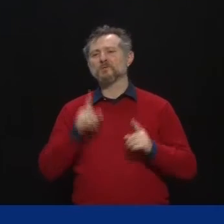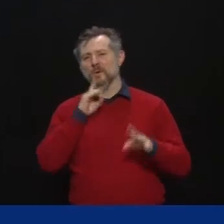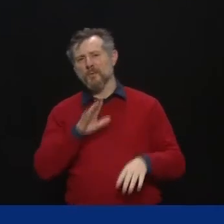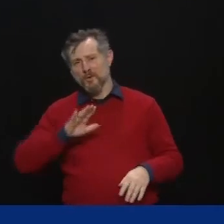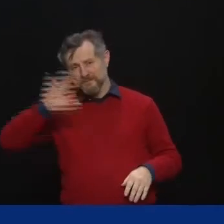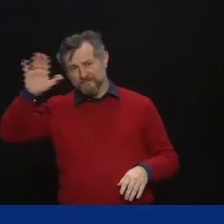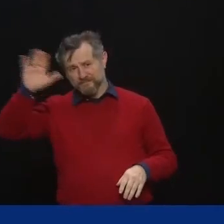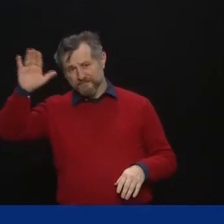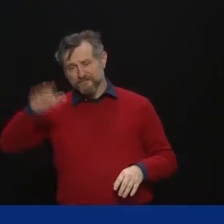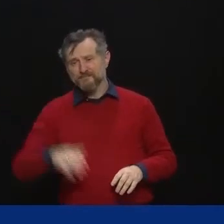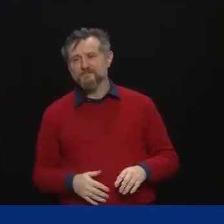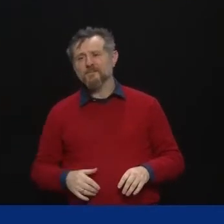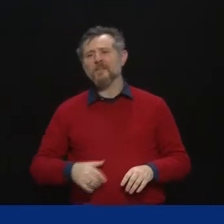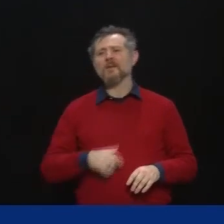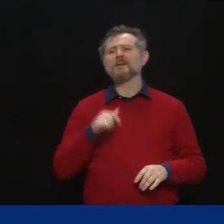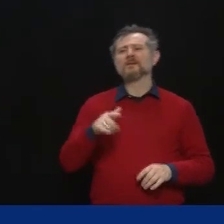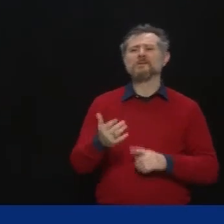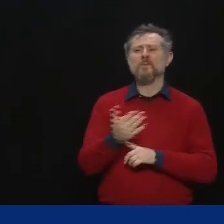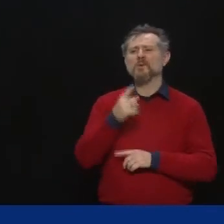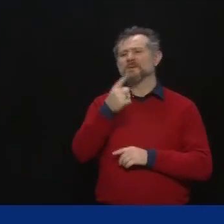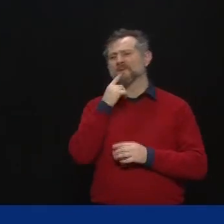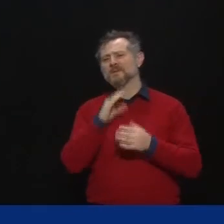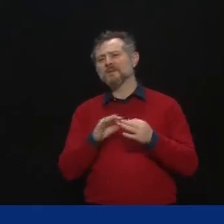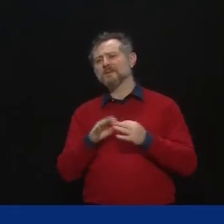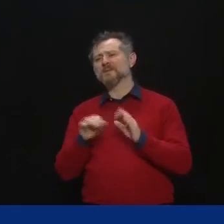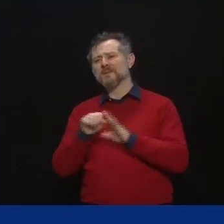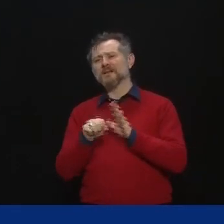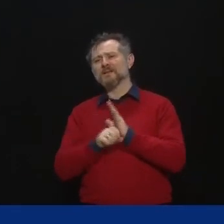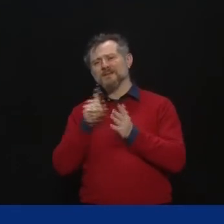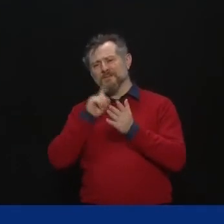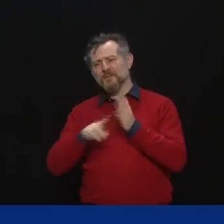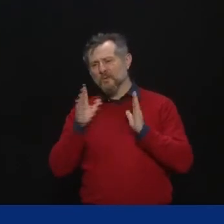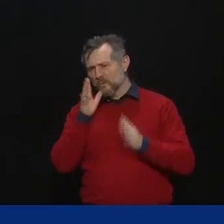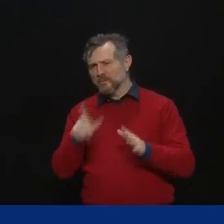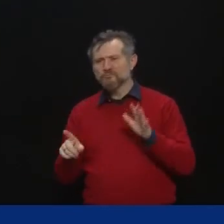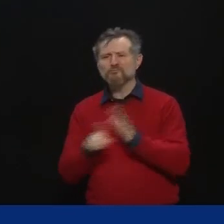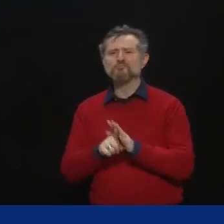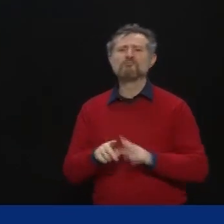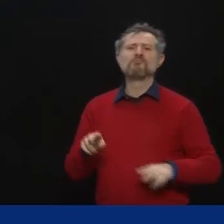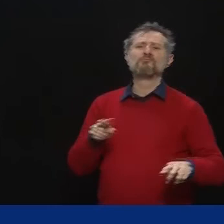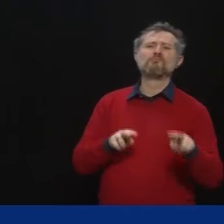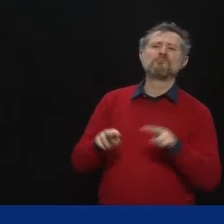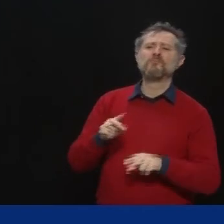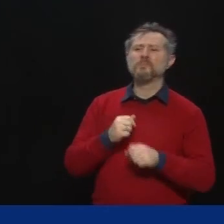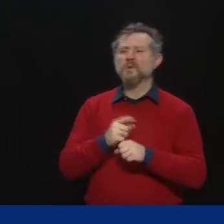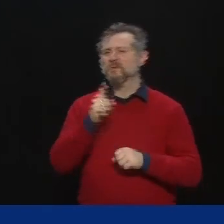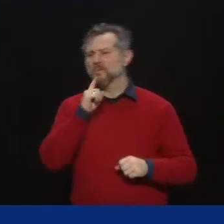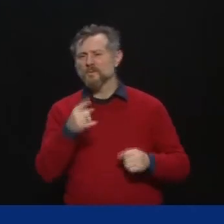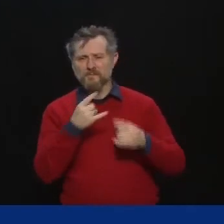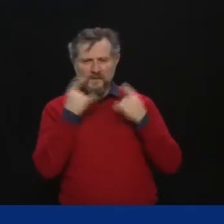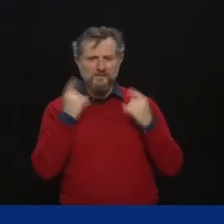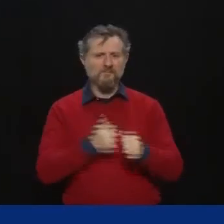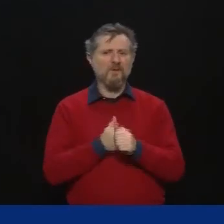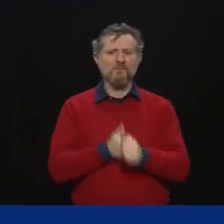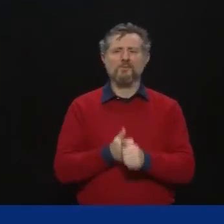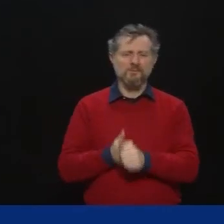LOVE AND NOT SPREAD COVID. THAT'S ALL I'M ASKING. LET'S NOT SPREAD COVID. THANK YOU VERY MUCH, EVERYONE.